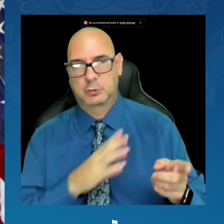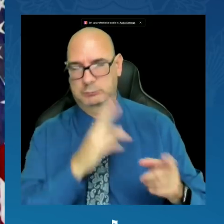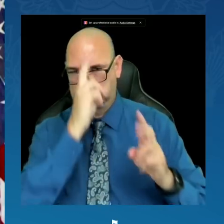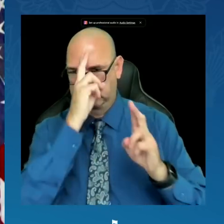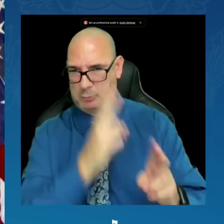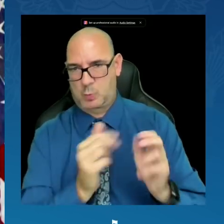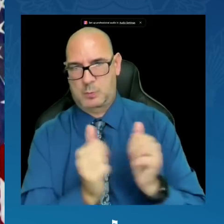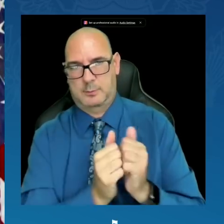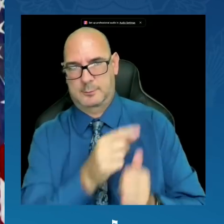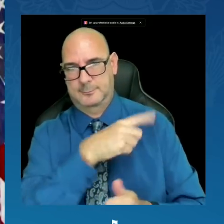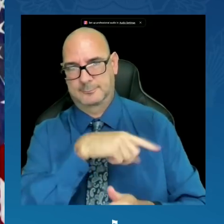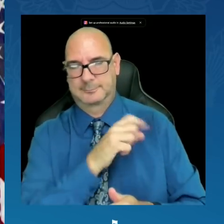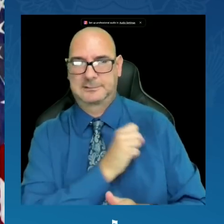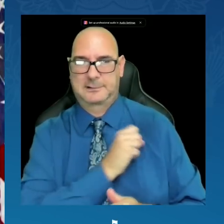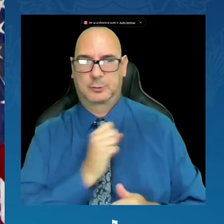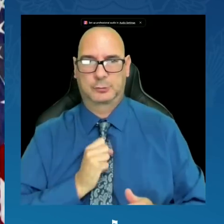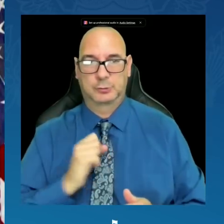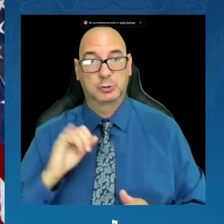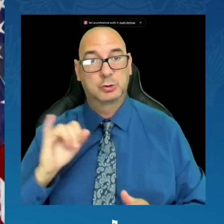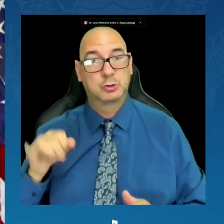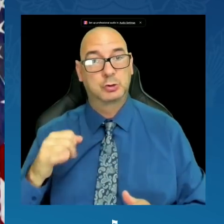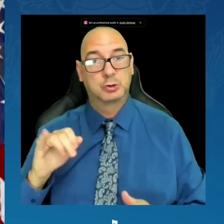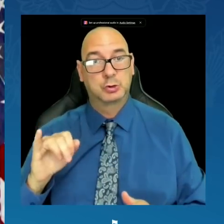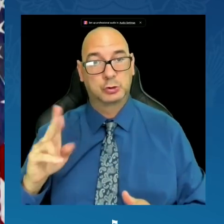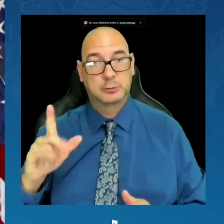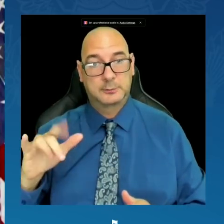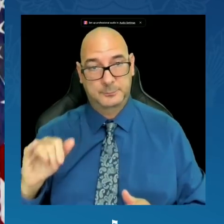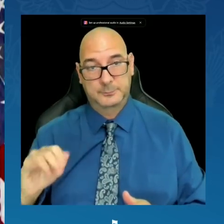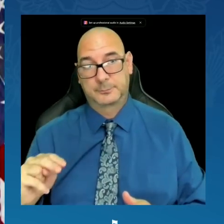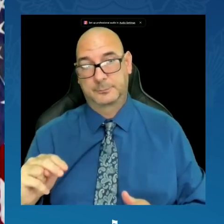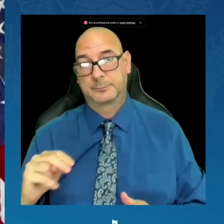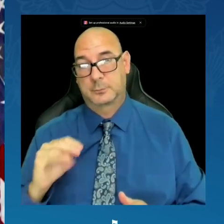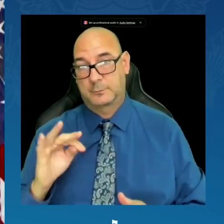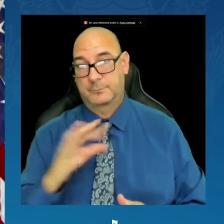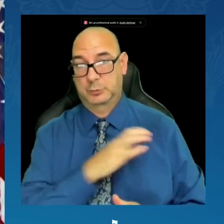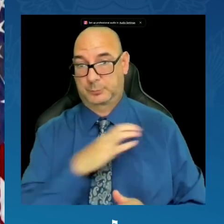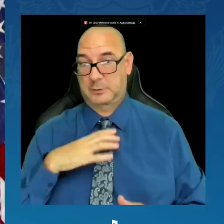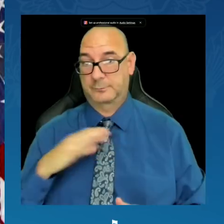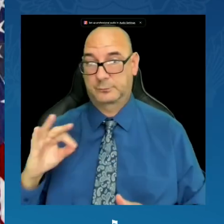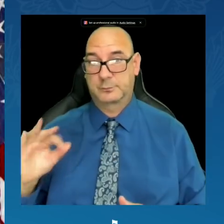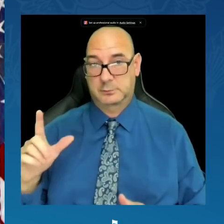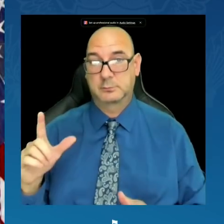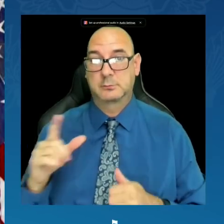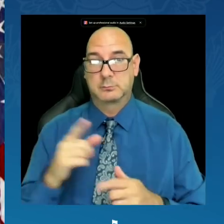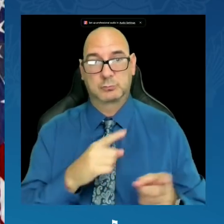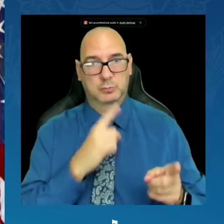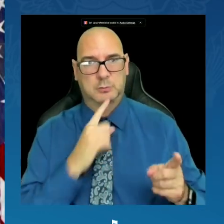And I can tell you, Illinois, you are very, very well represented by Senator Dick Durbin.